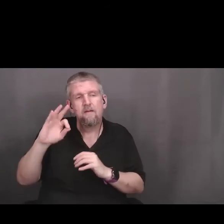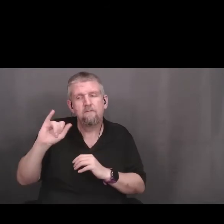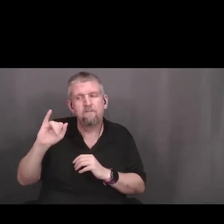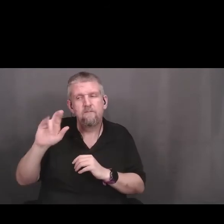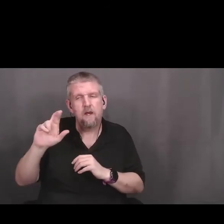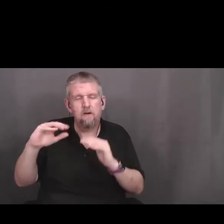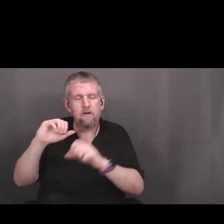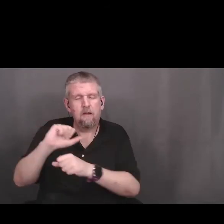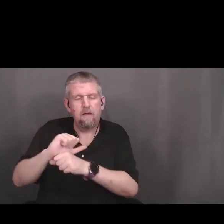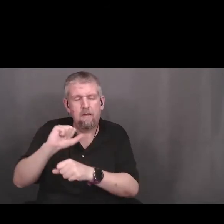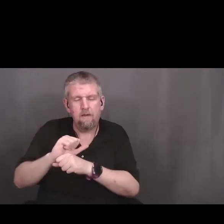and 14 C certificates.